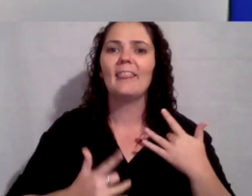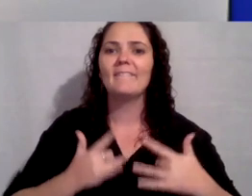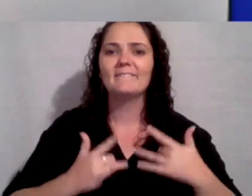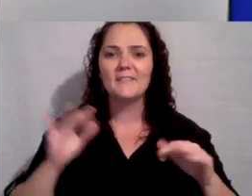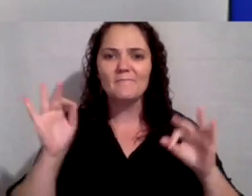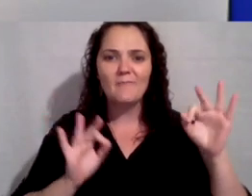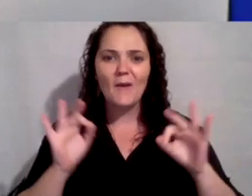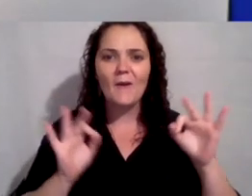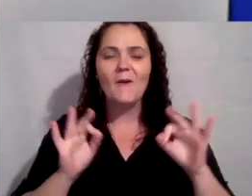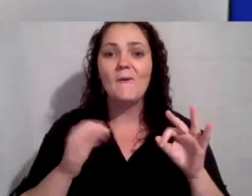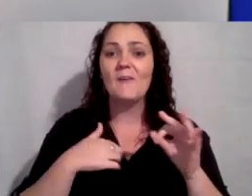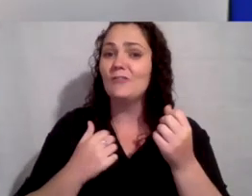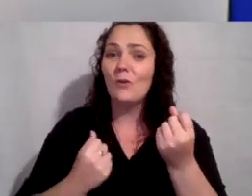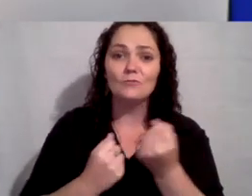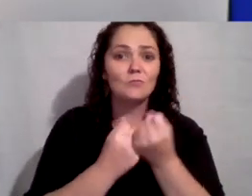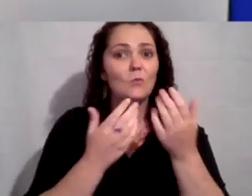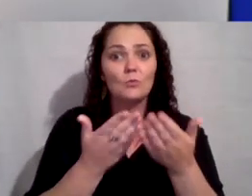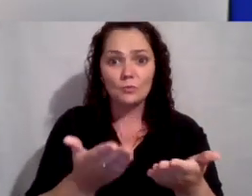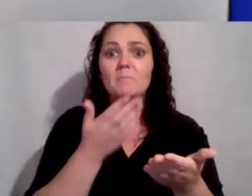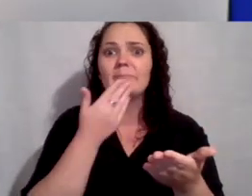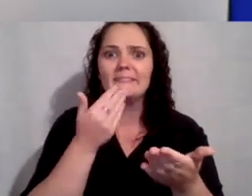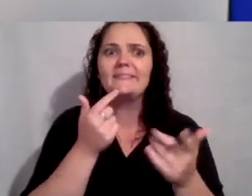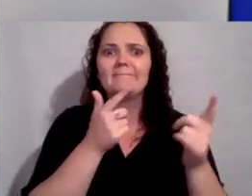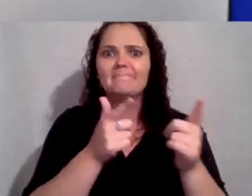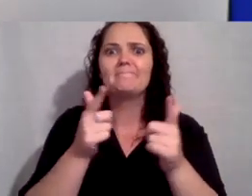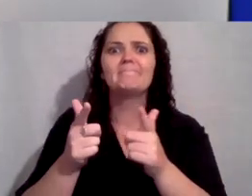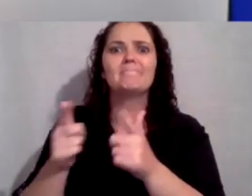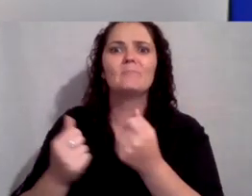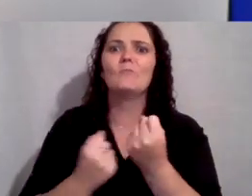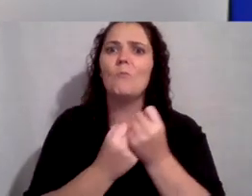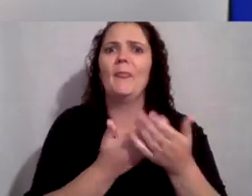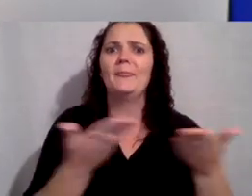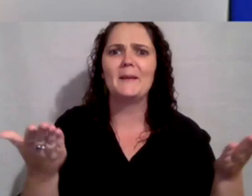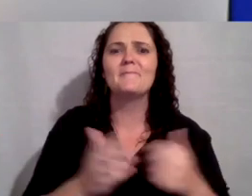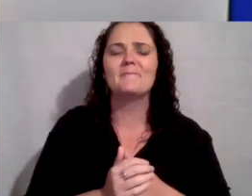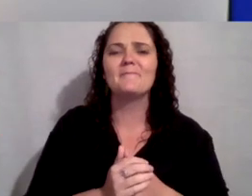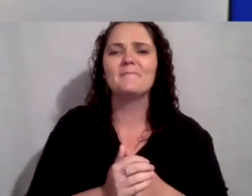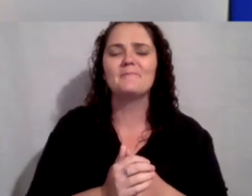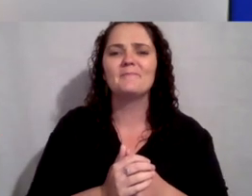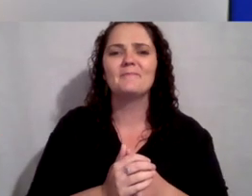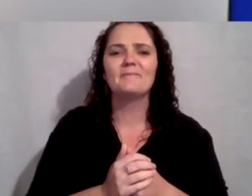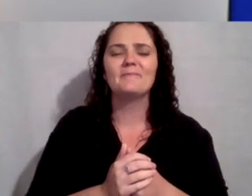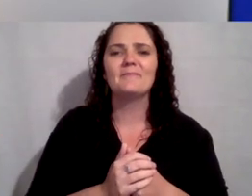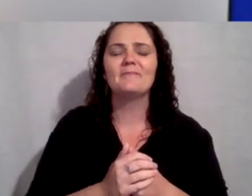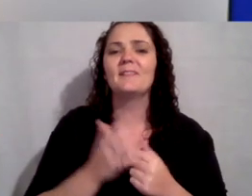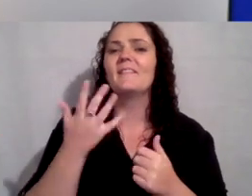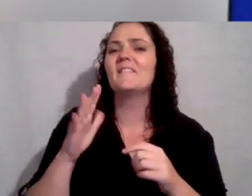get out there and do some life drawing, I would encourage you to support that wherever you can. I would also like to say that I mentioned it last week but both the